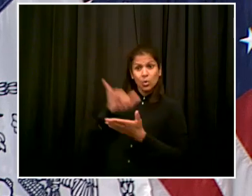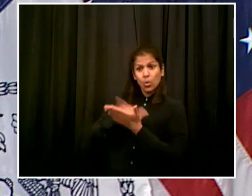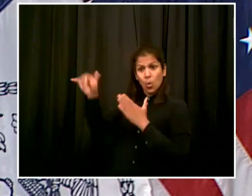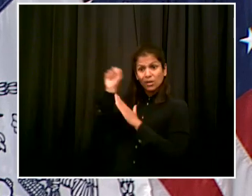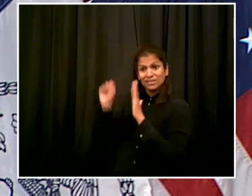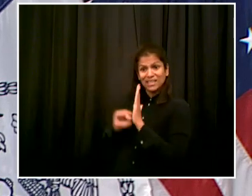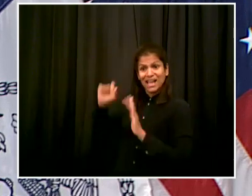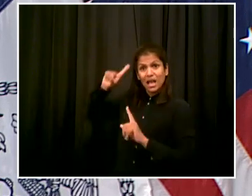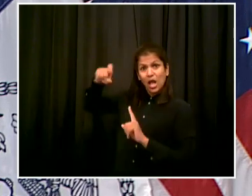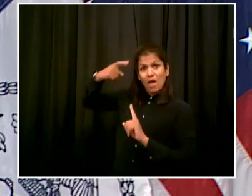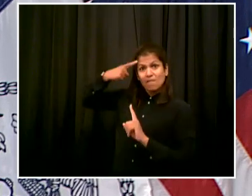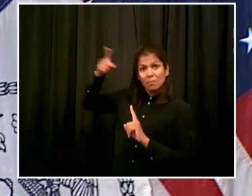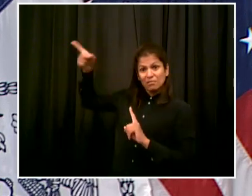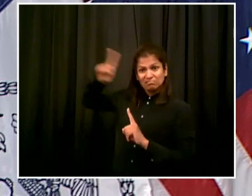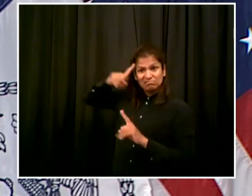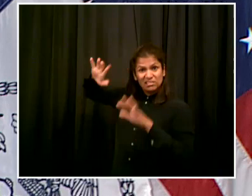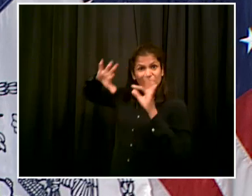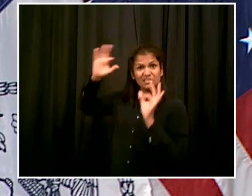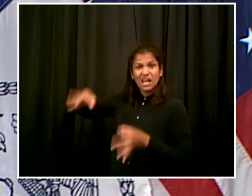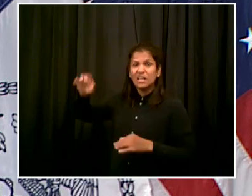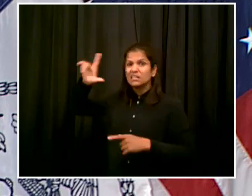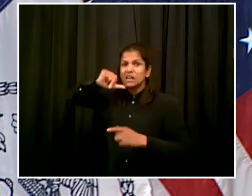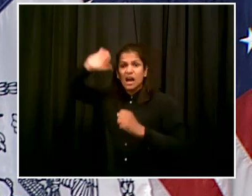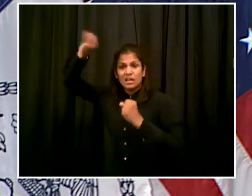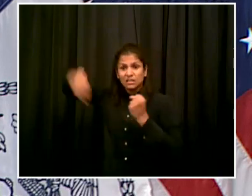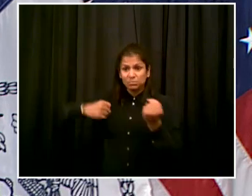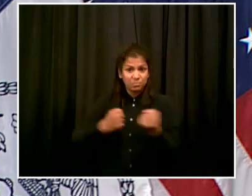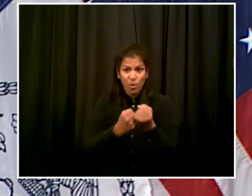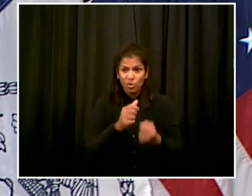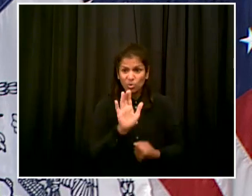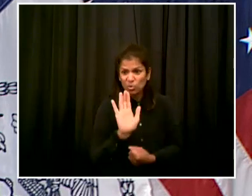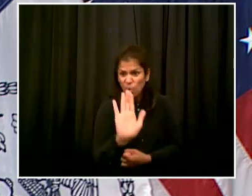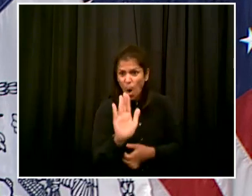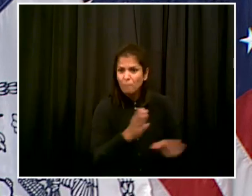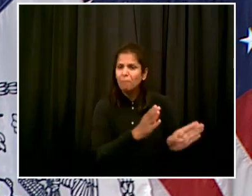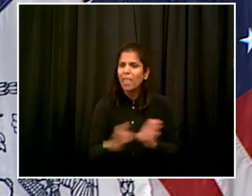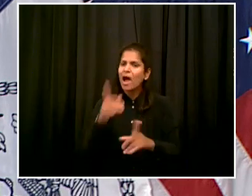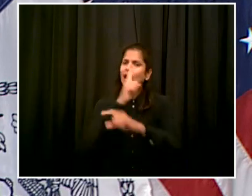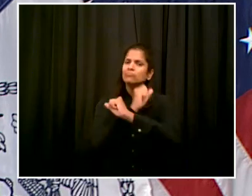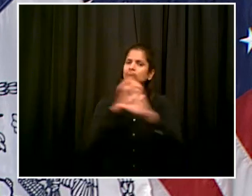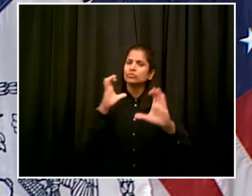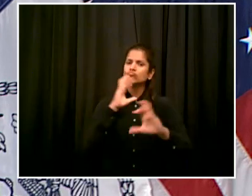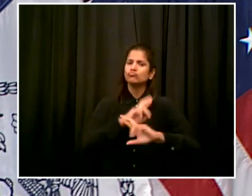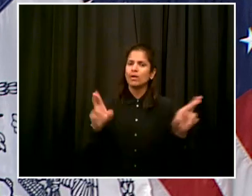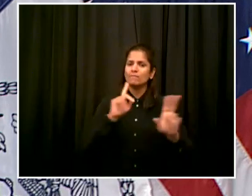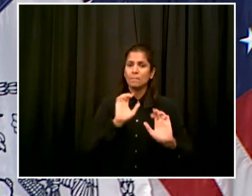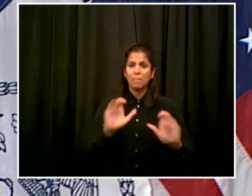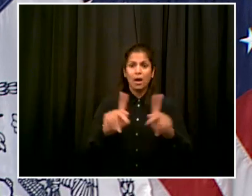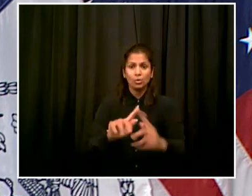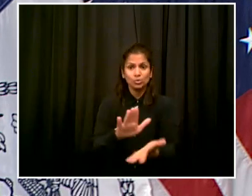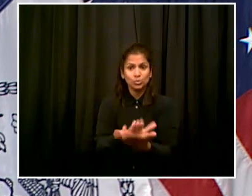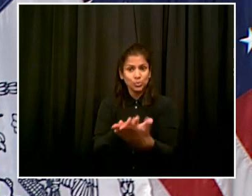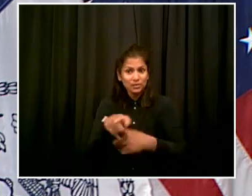ANY CONCERN THAT THE GOVERNOR